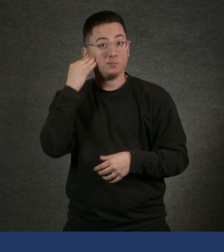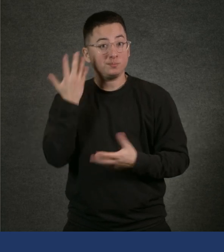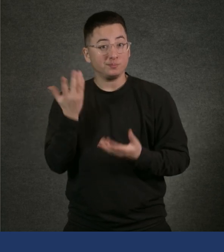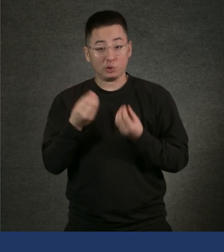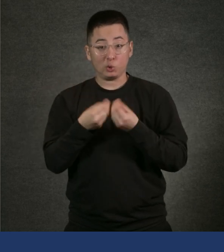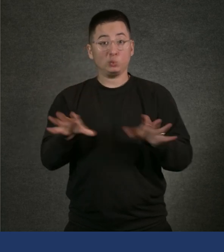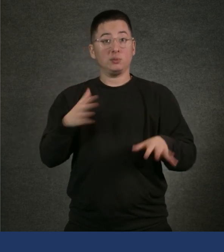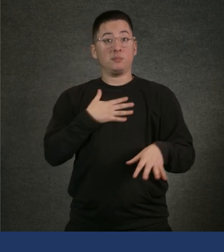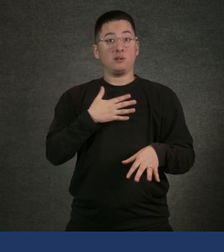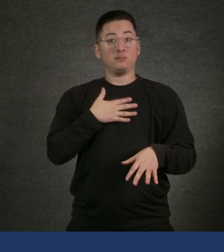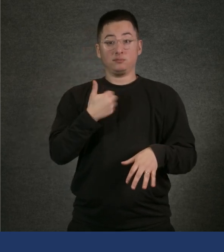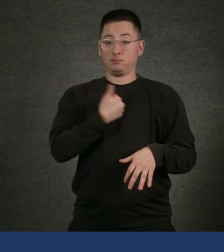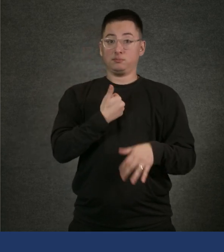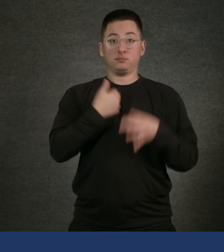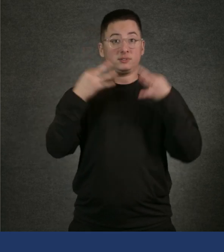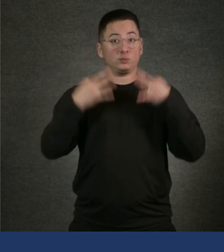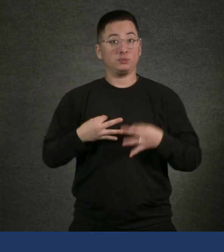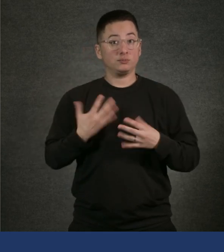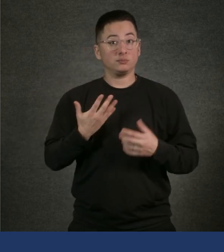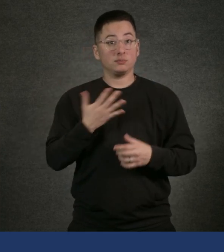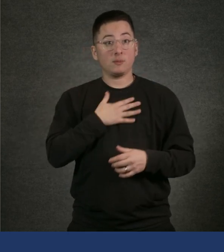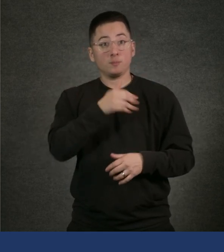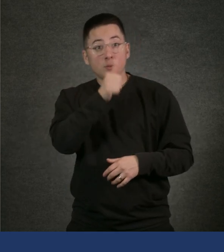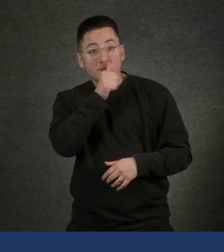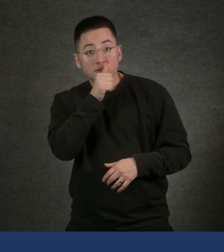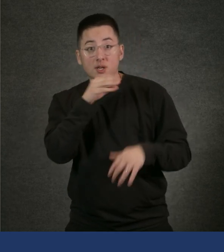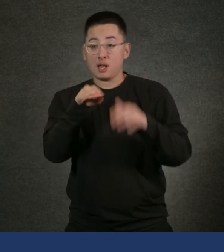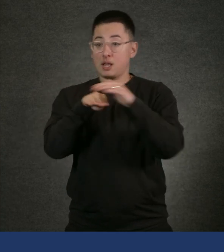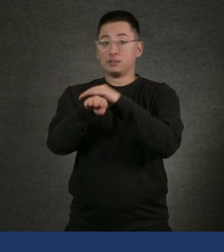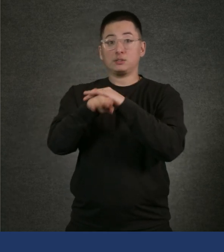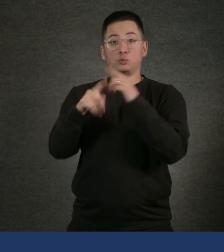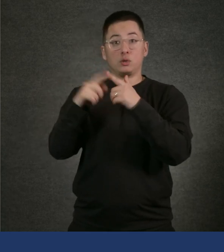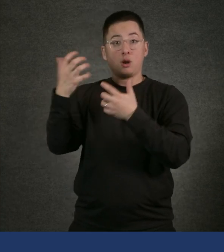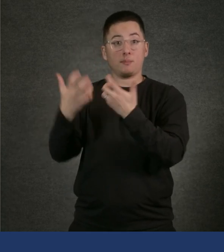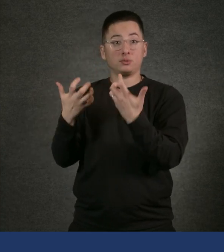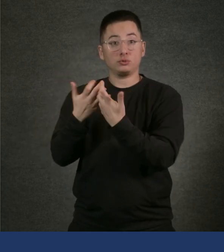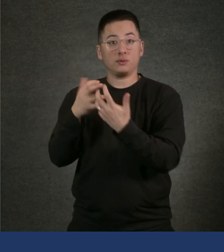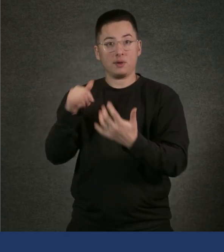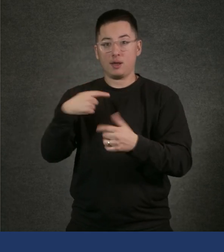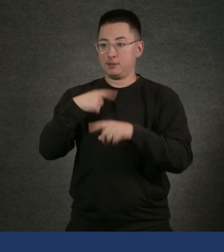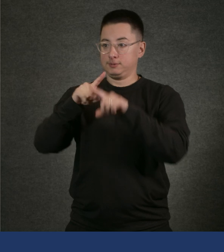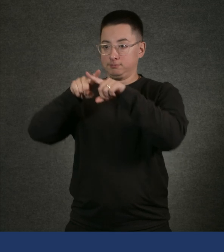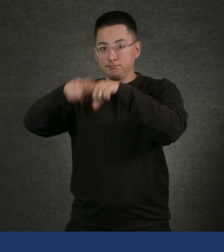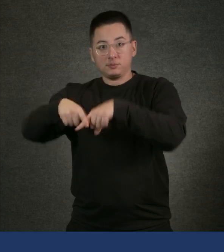losing my autonomy, privacy, and access to the accommodations I